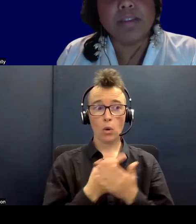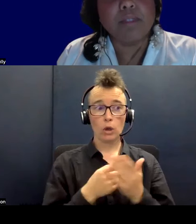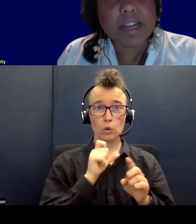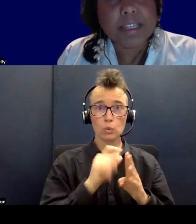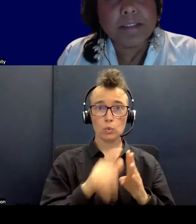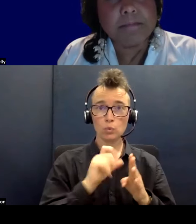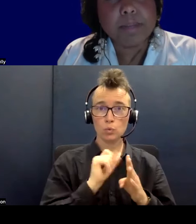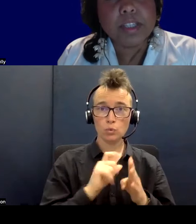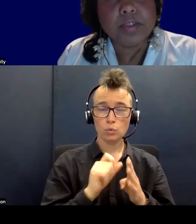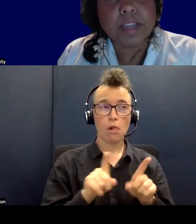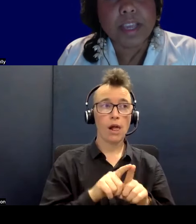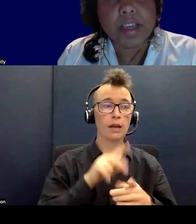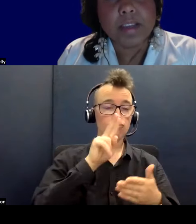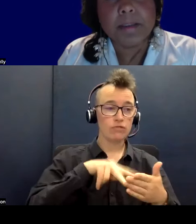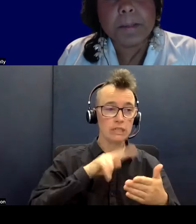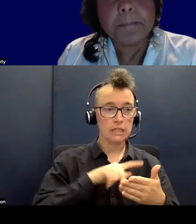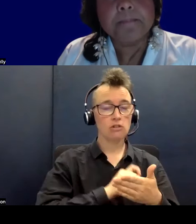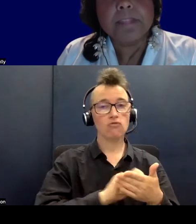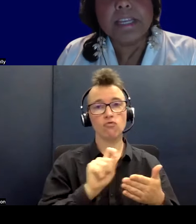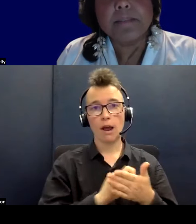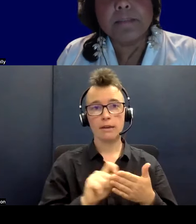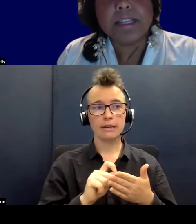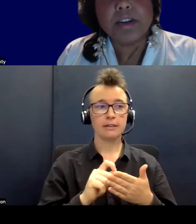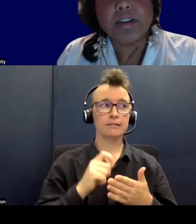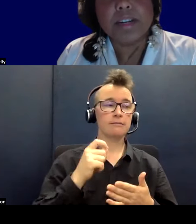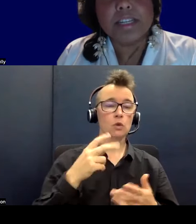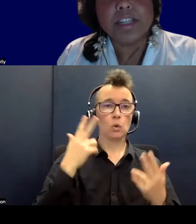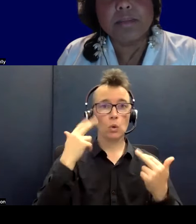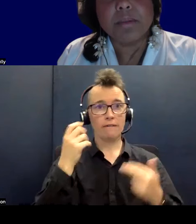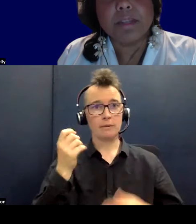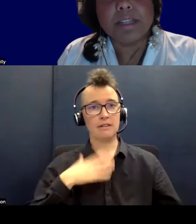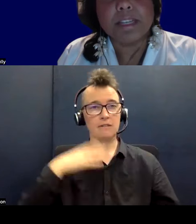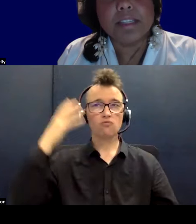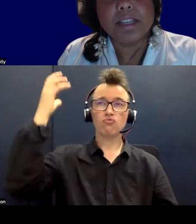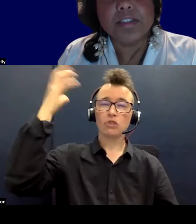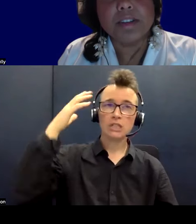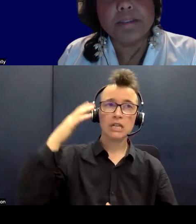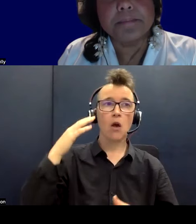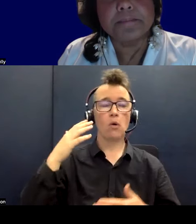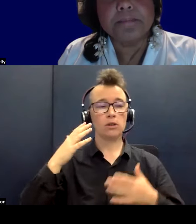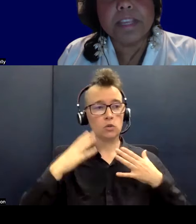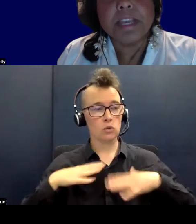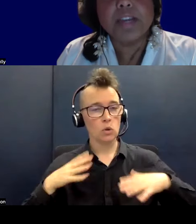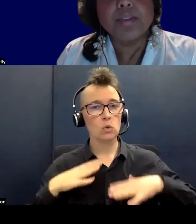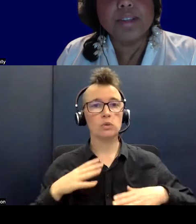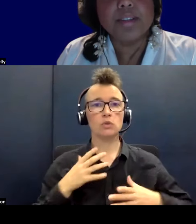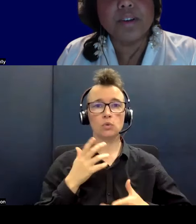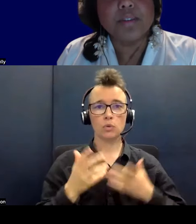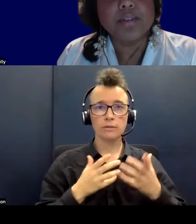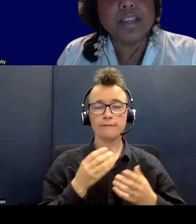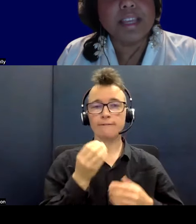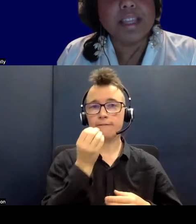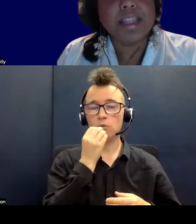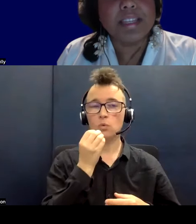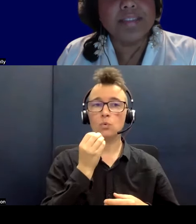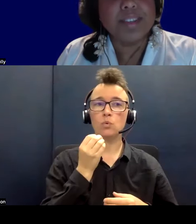writing, personal care, independent orientation and mobility, etc. It also involves the individual